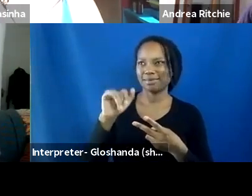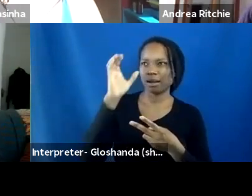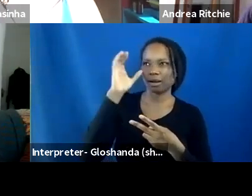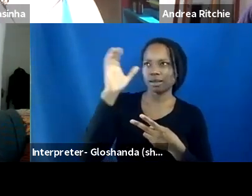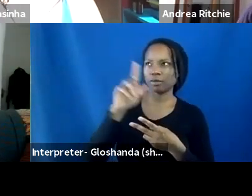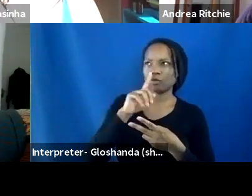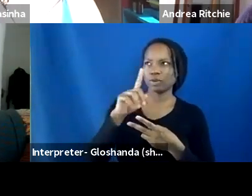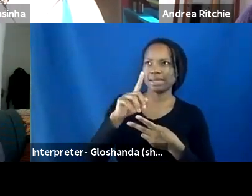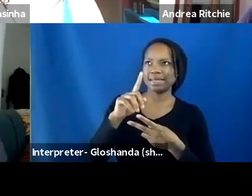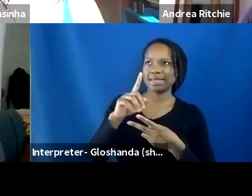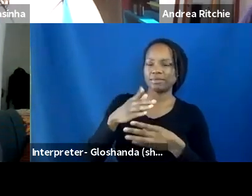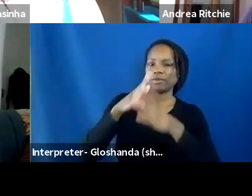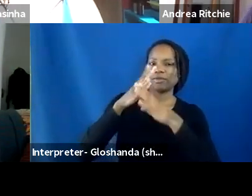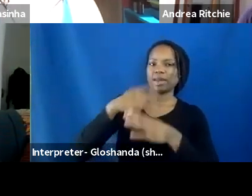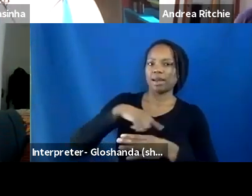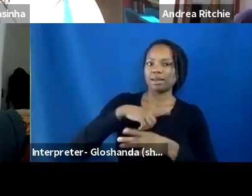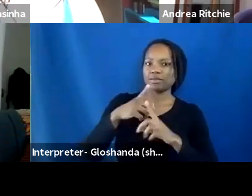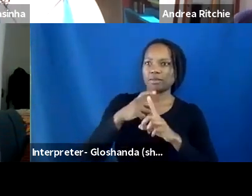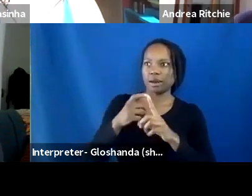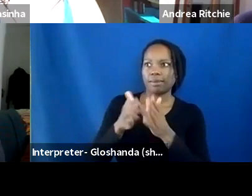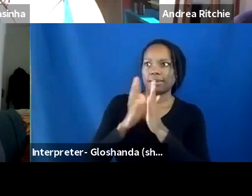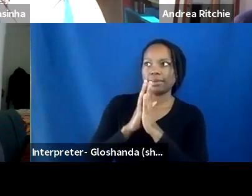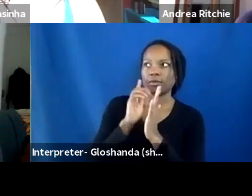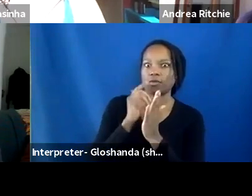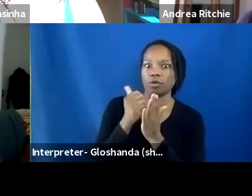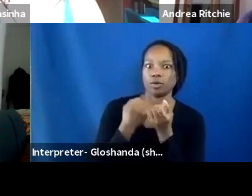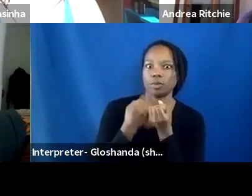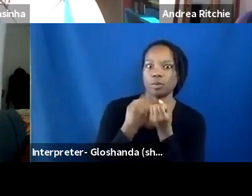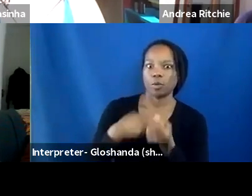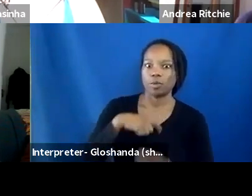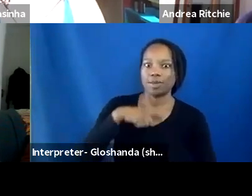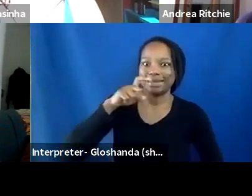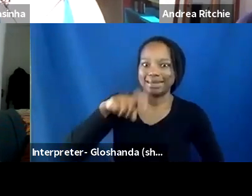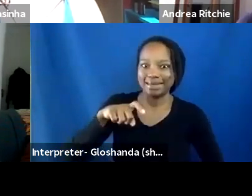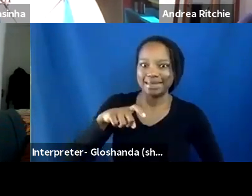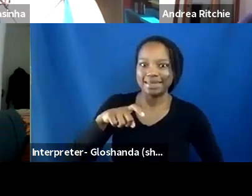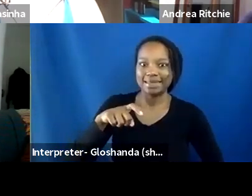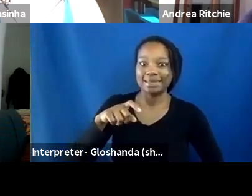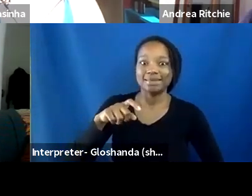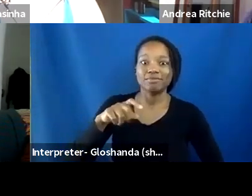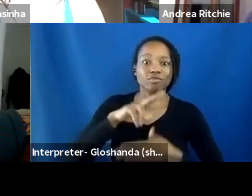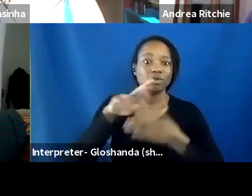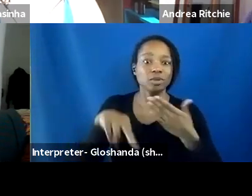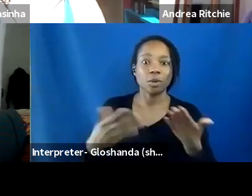which inherently puts us at higher risk for being caught by the state.